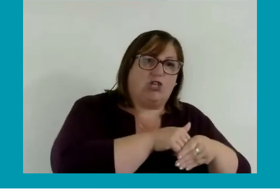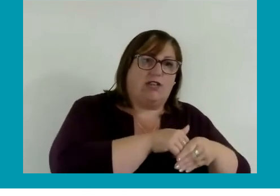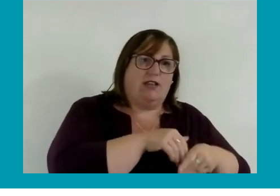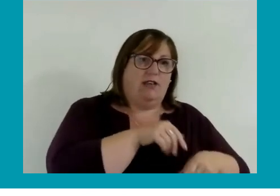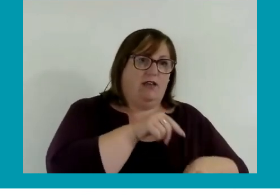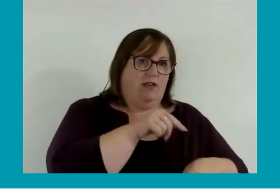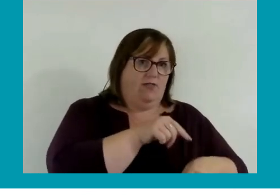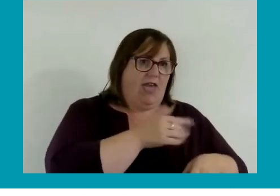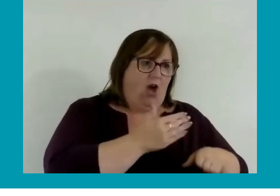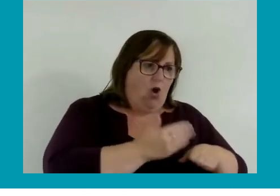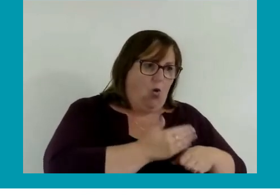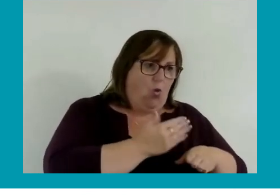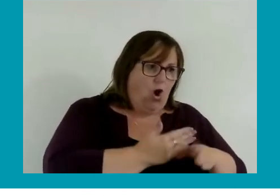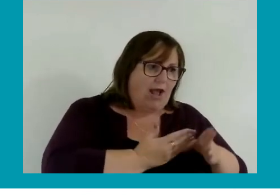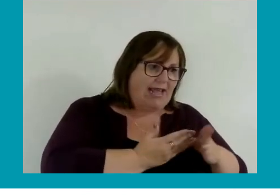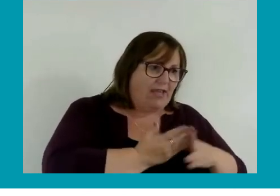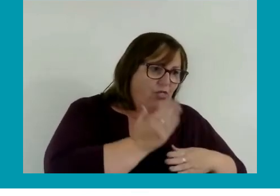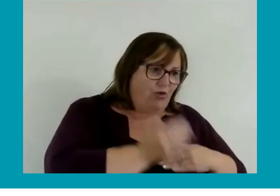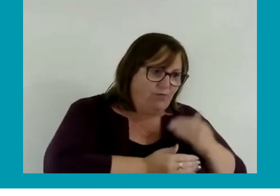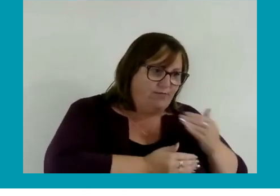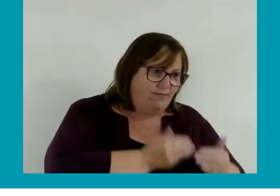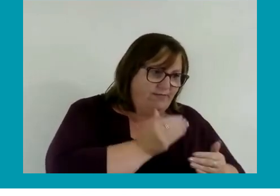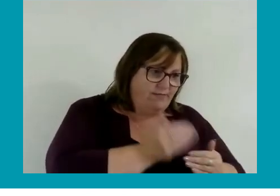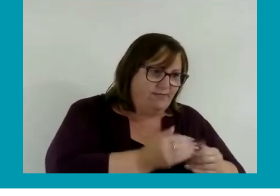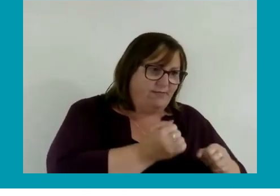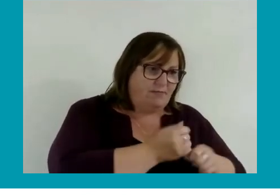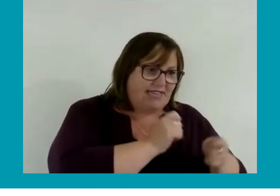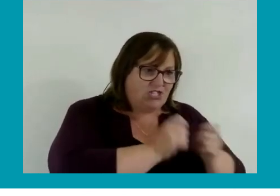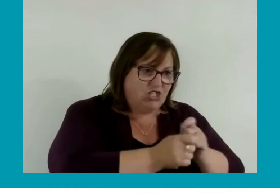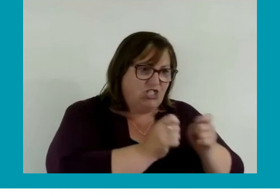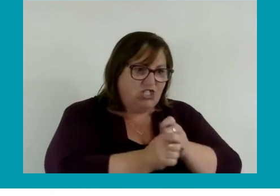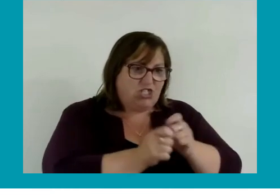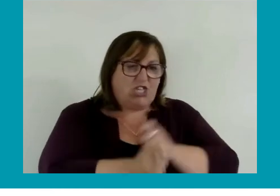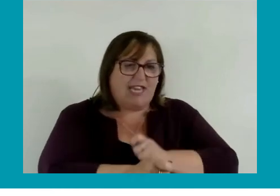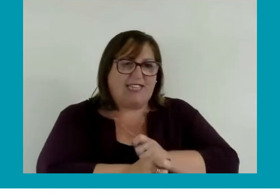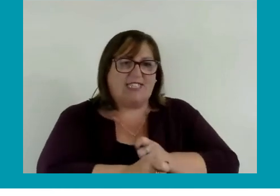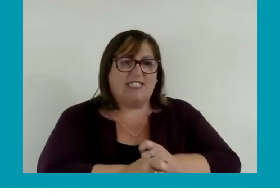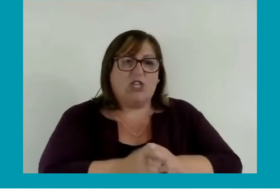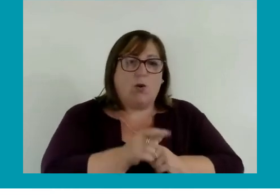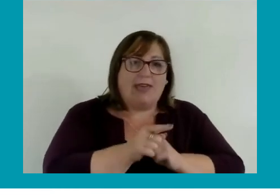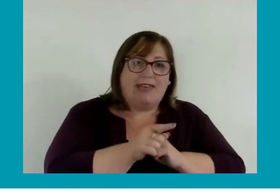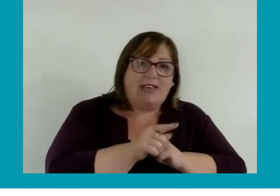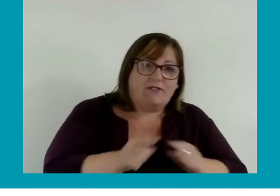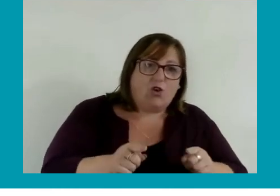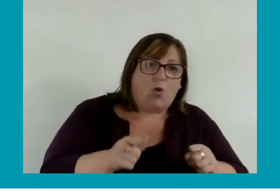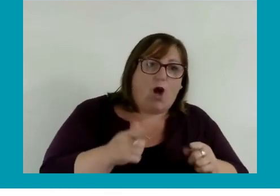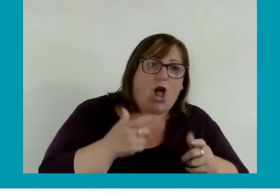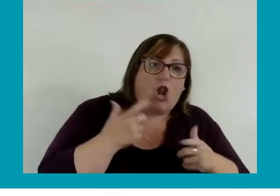through so i think if you're looking for an inclusive workplace my experience and what i